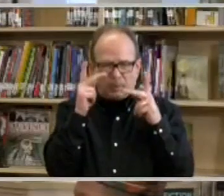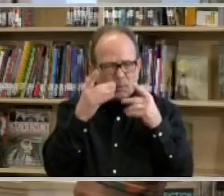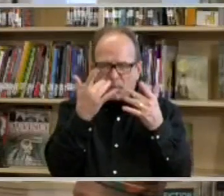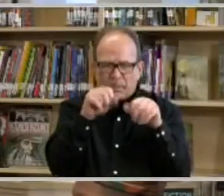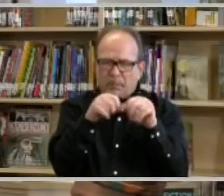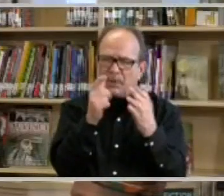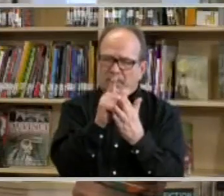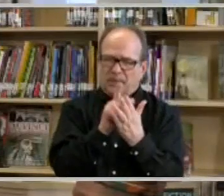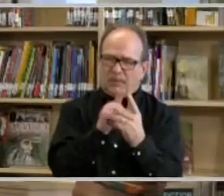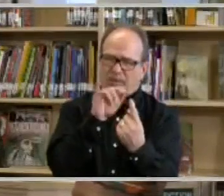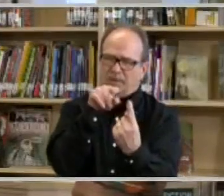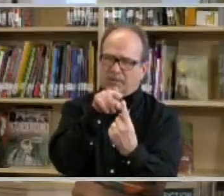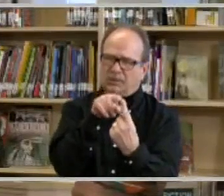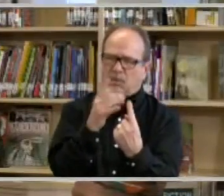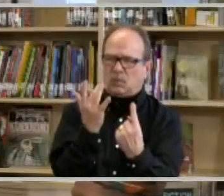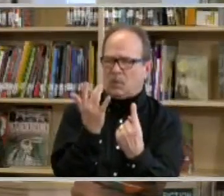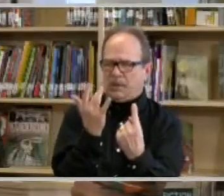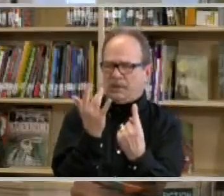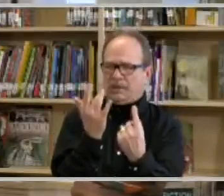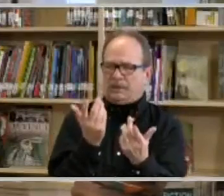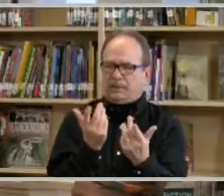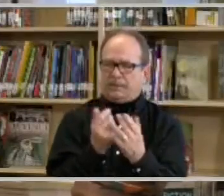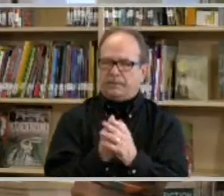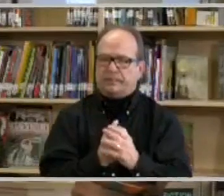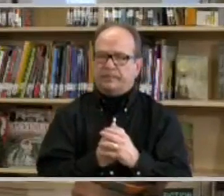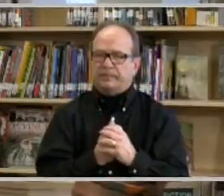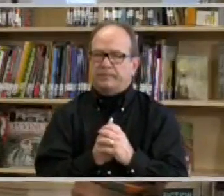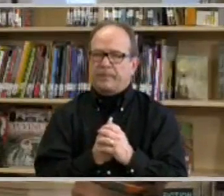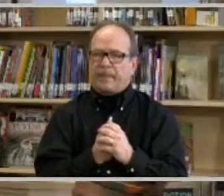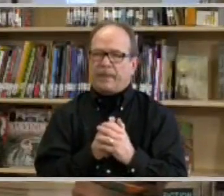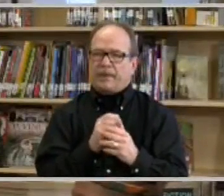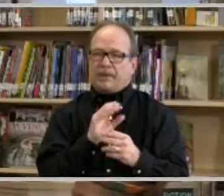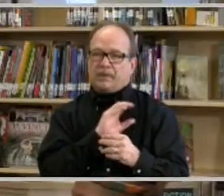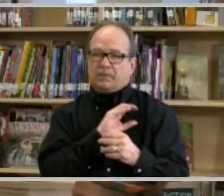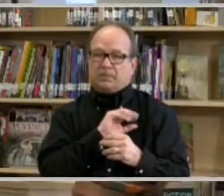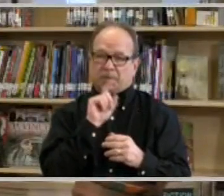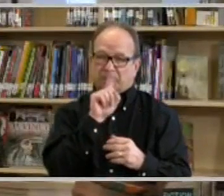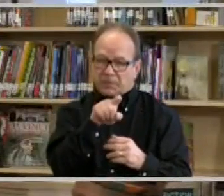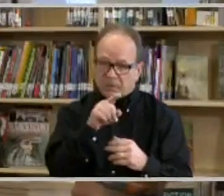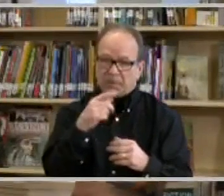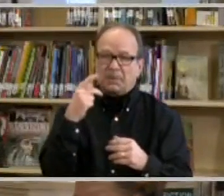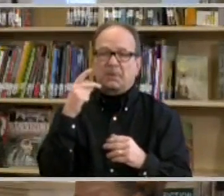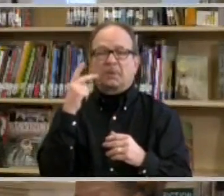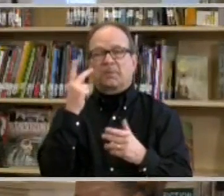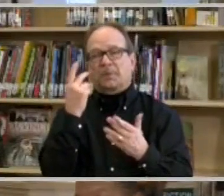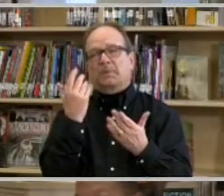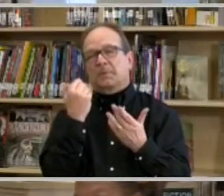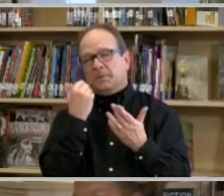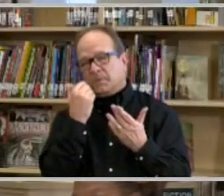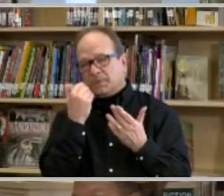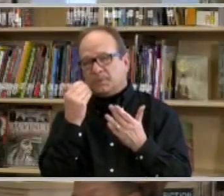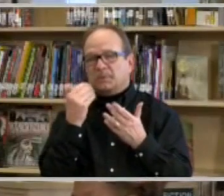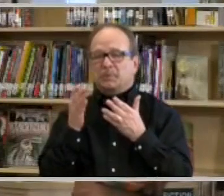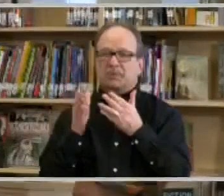REQUIRING ALL THESE REACTIONARY MEASURES. POLICE PRESENCE, WE NEED TO GET